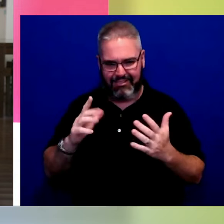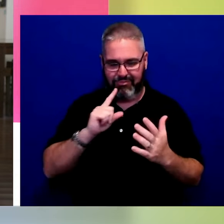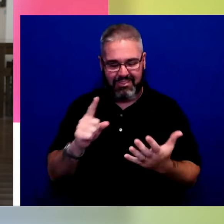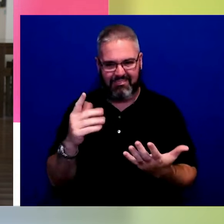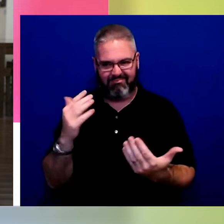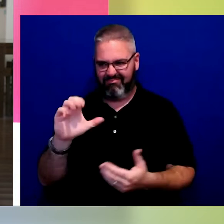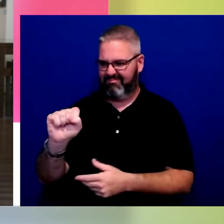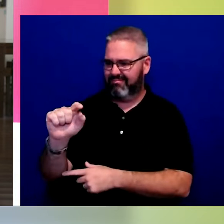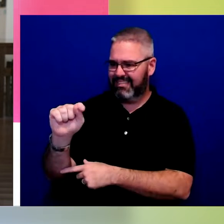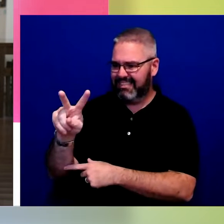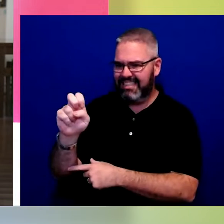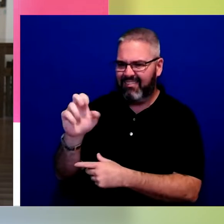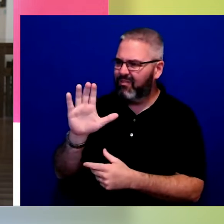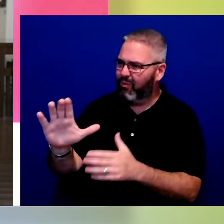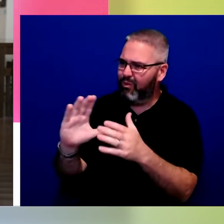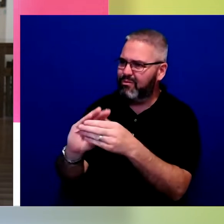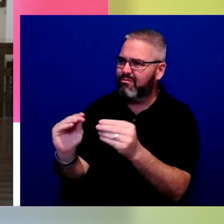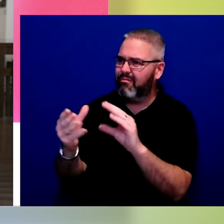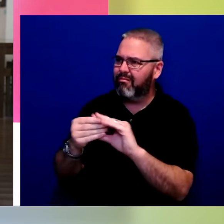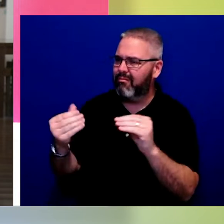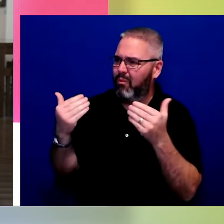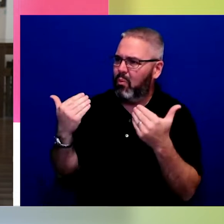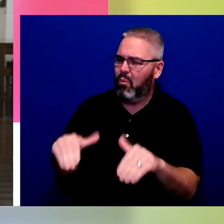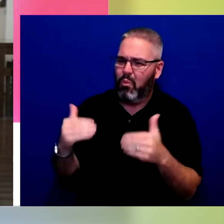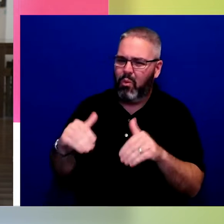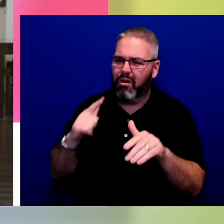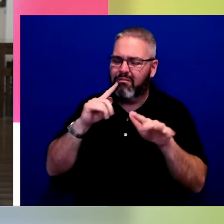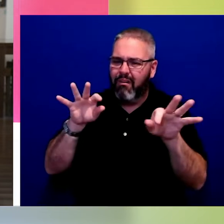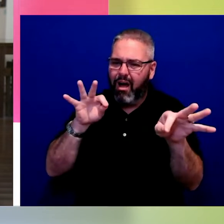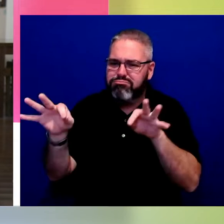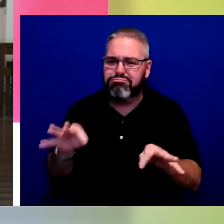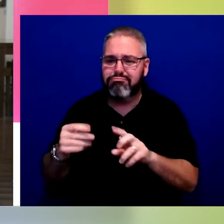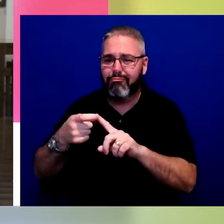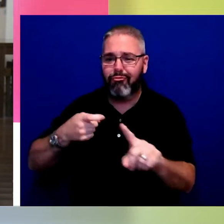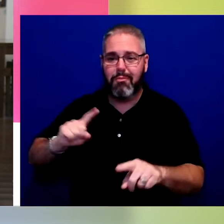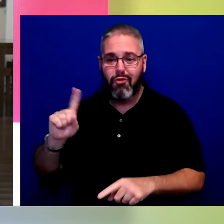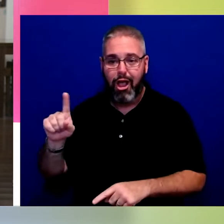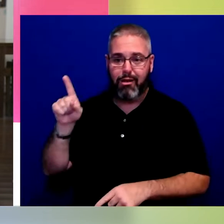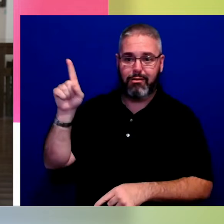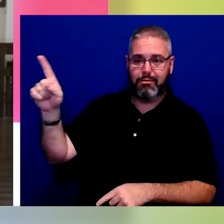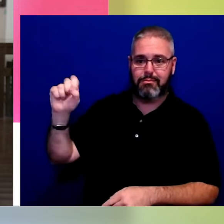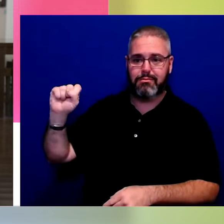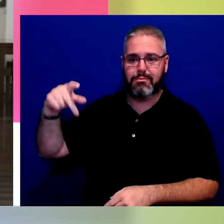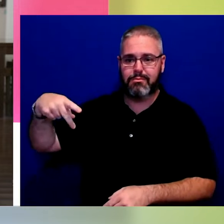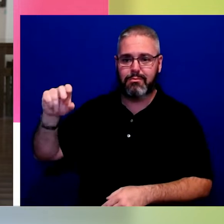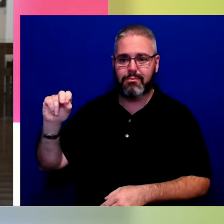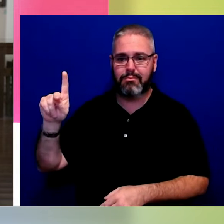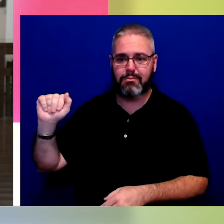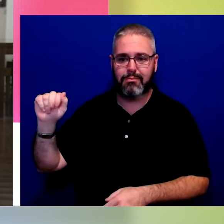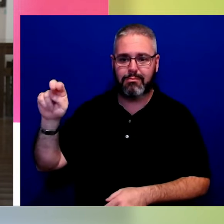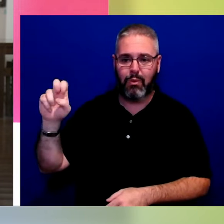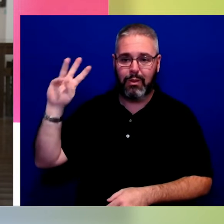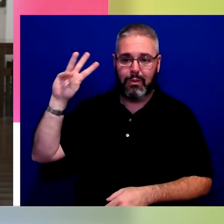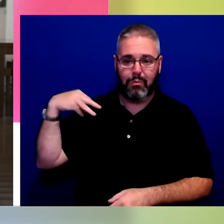It kind of details your journey from Spokane, Washington, a ton of sports. I learned a lot,